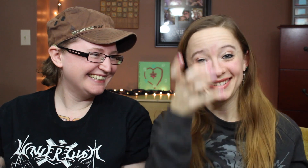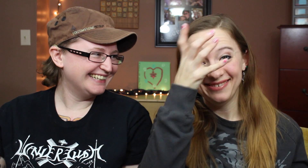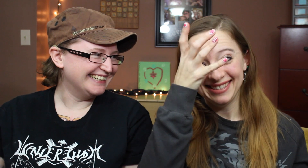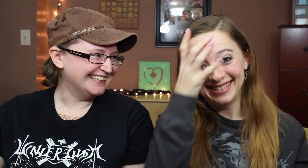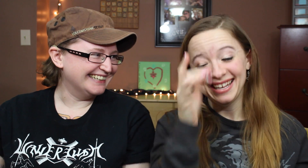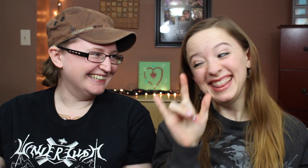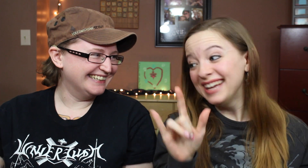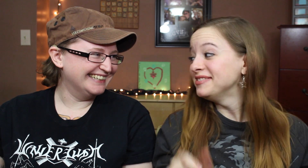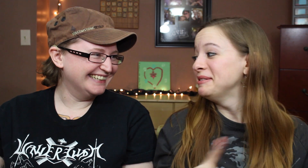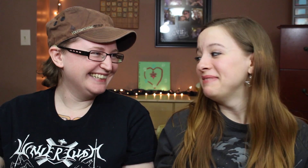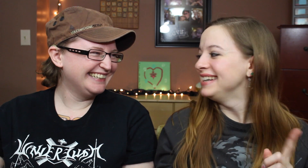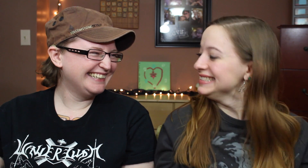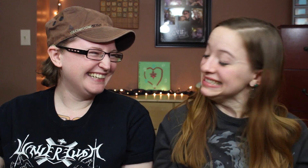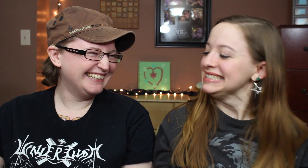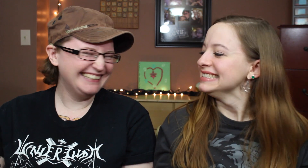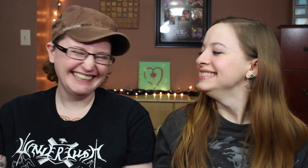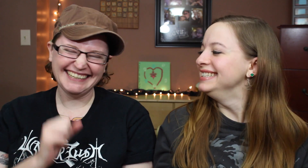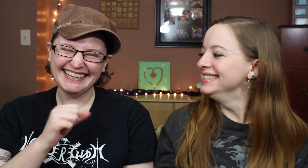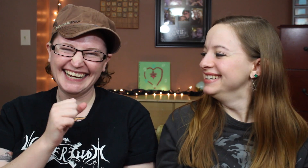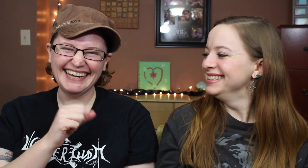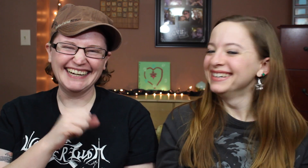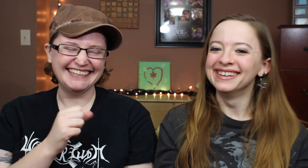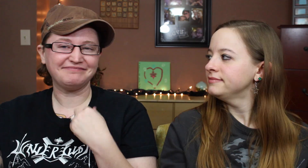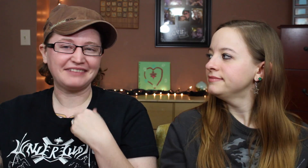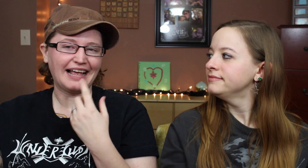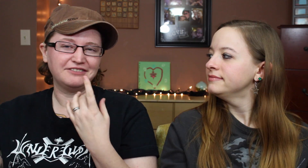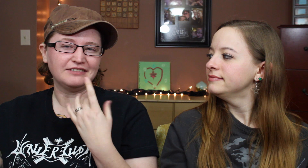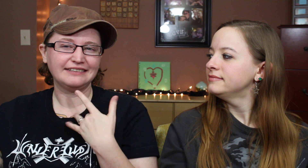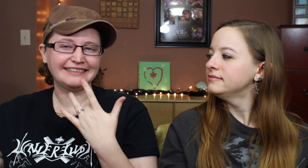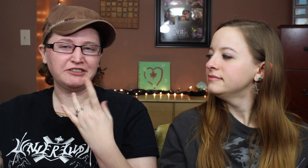redneck music. It's from her father. I love him but uhhh.